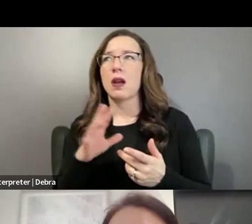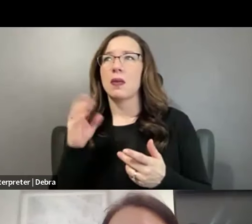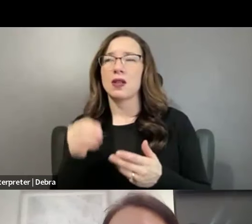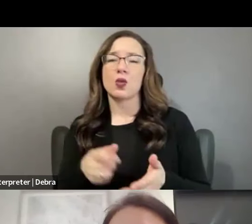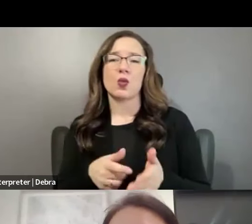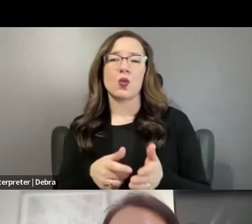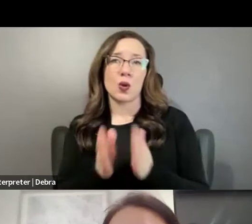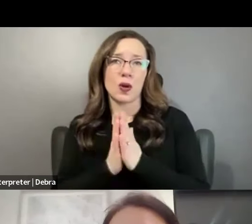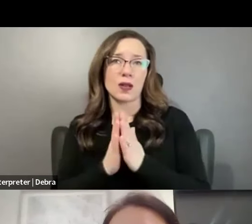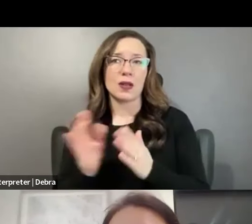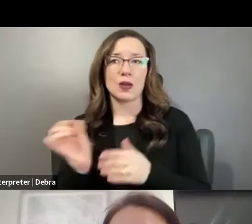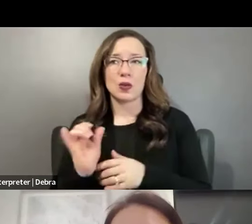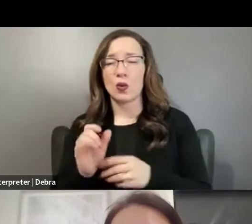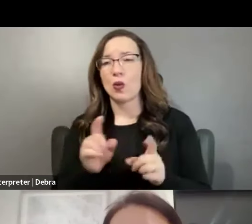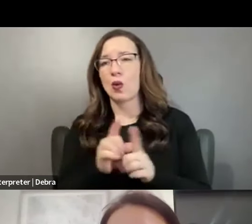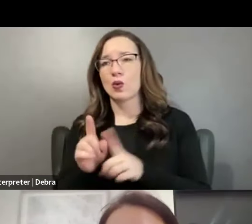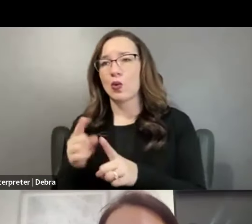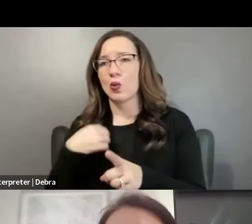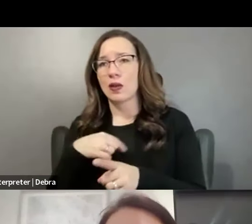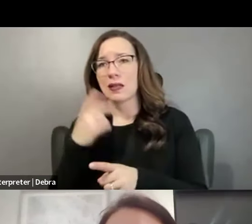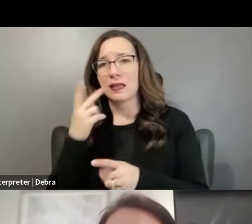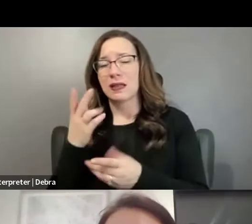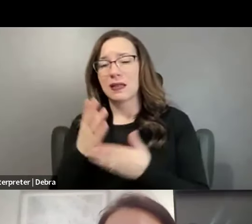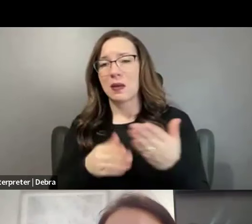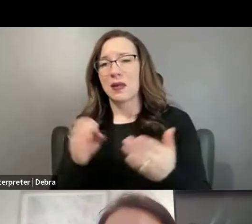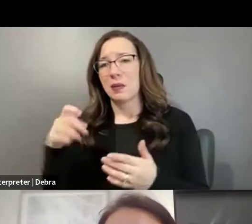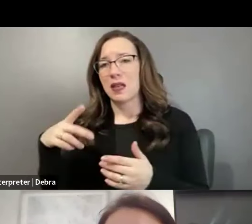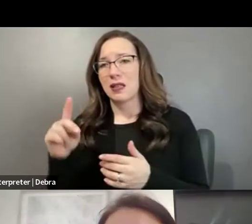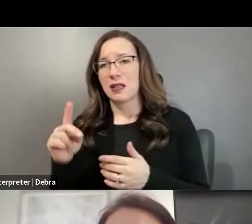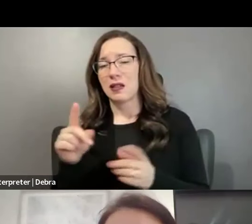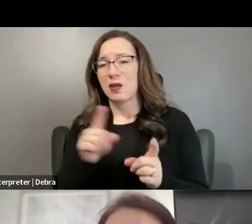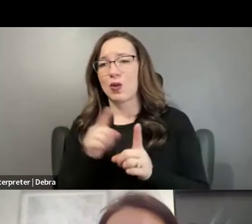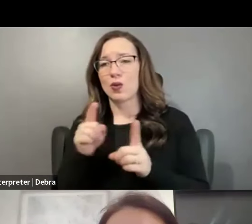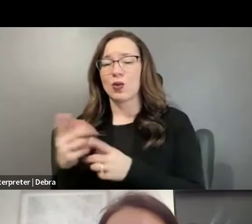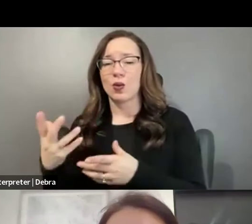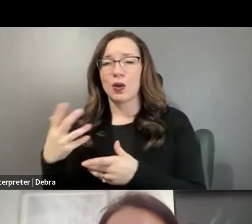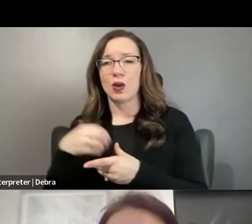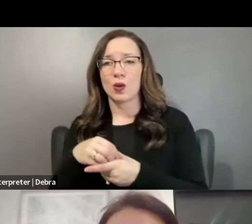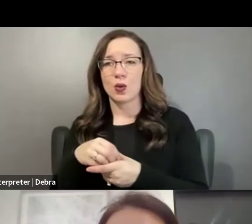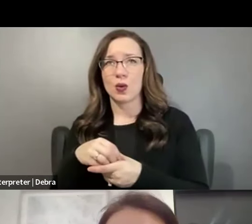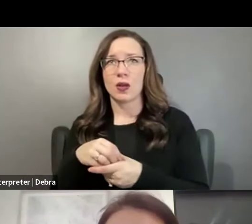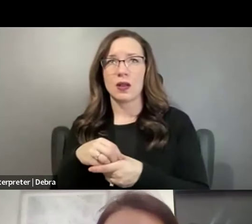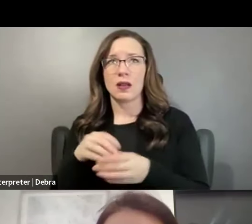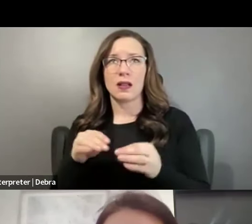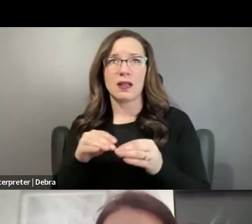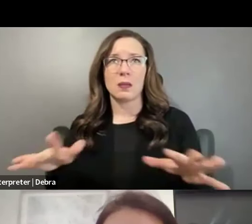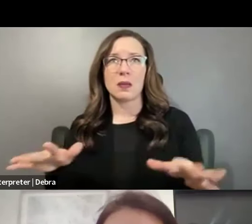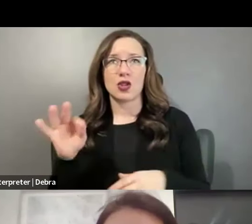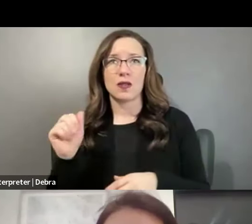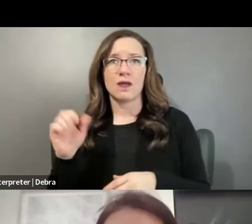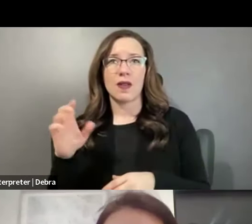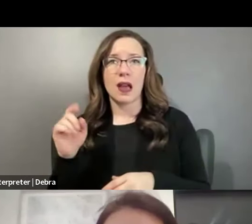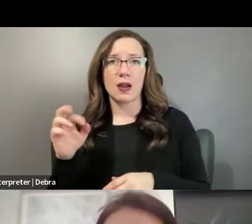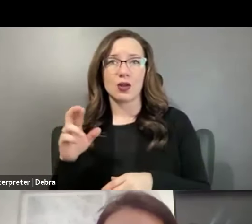And now we also see that some of the EPDs are also including the emission factors of the product as well.